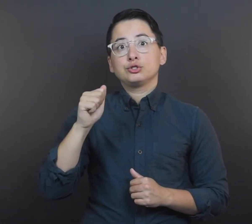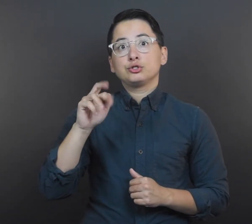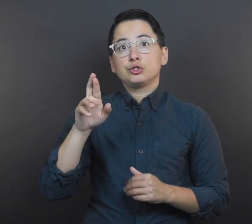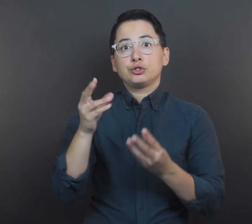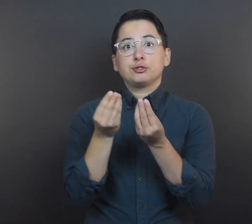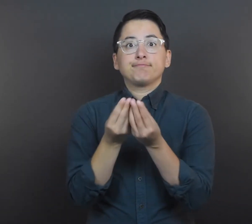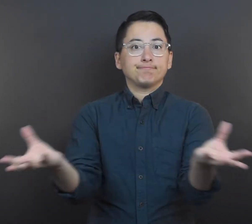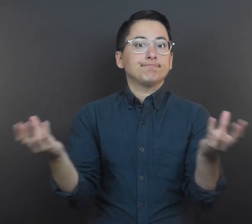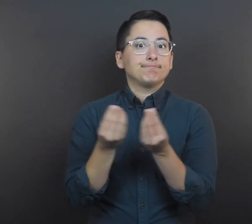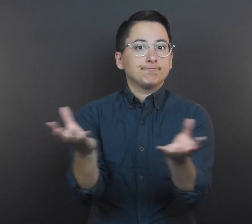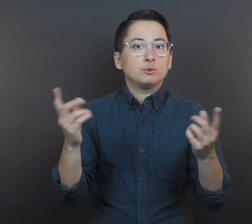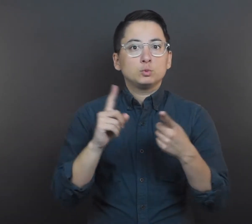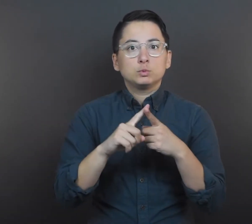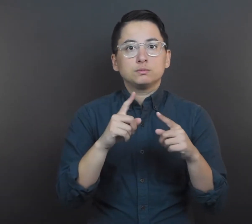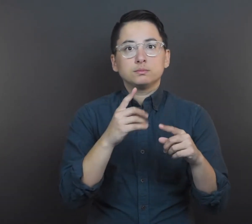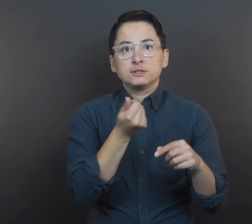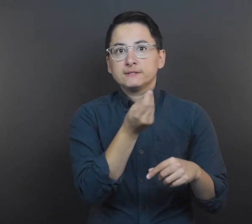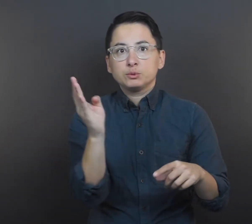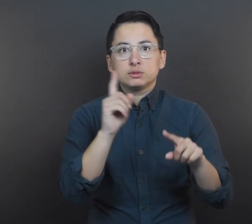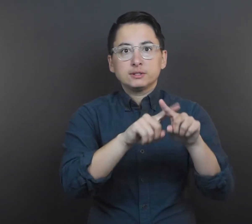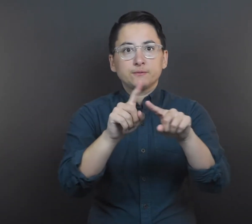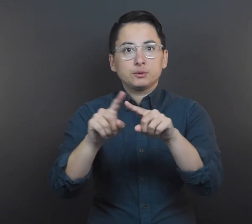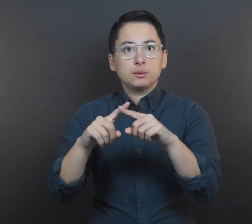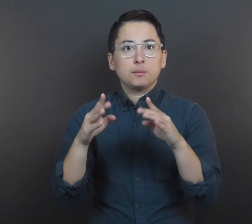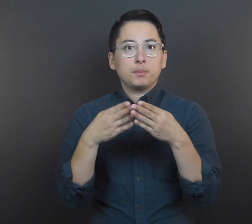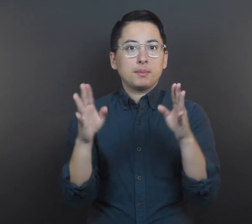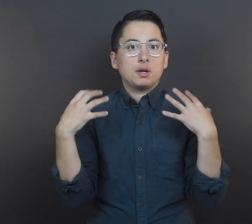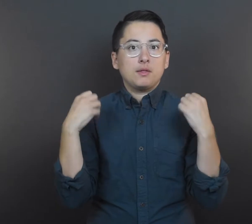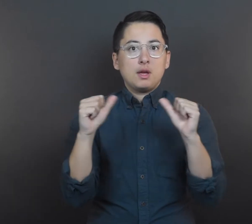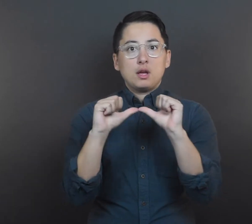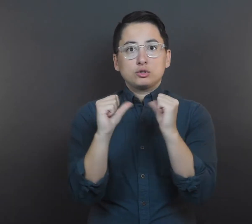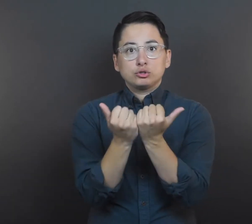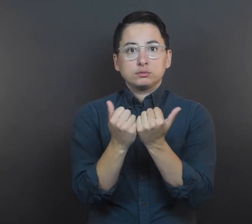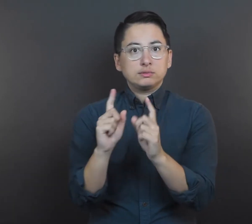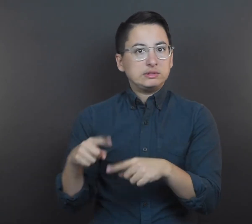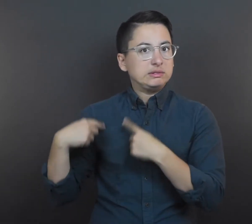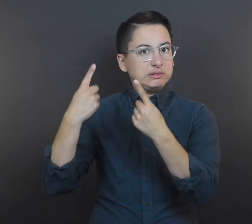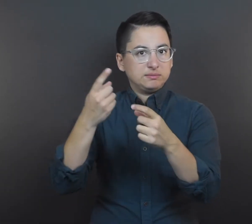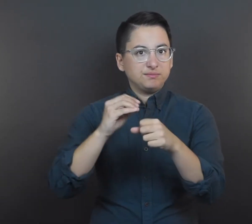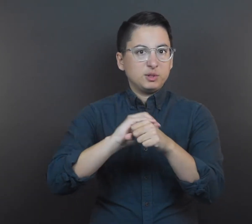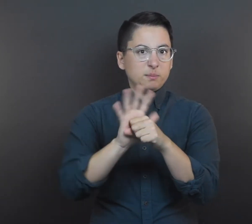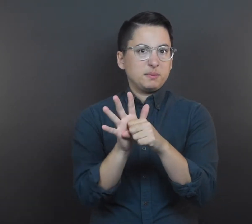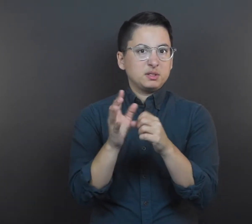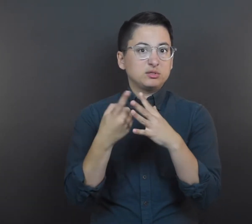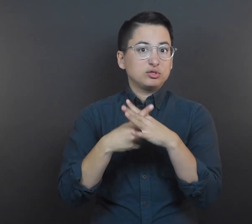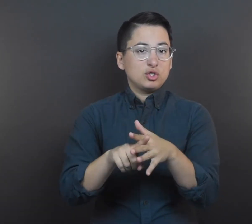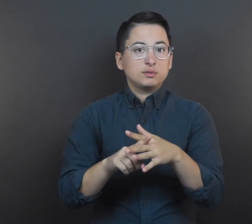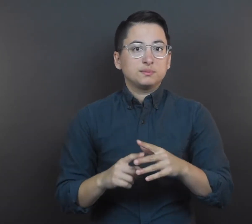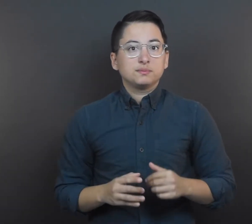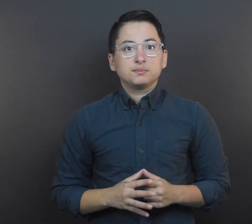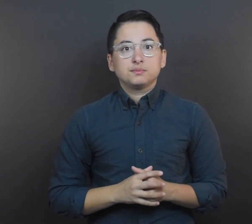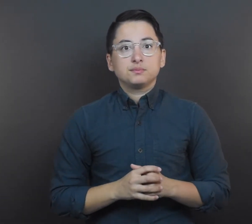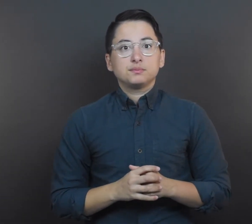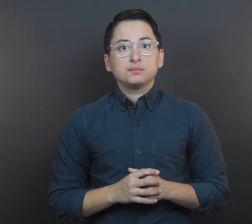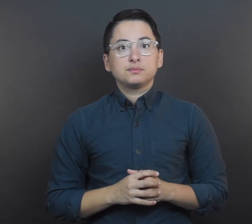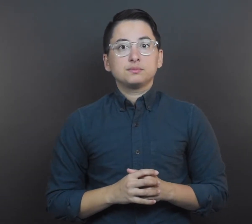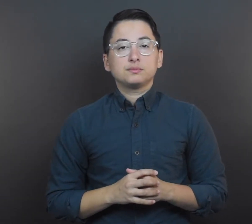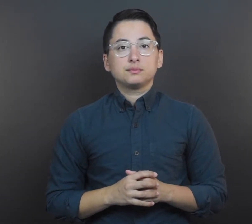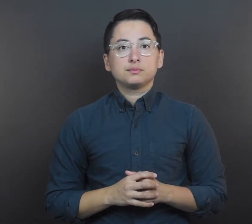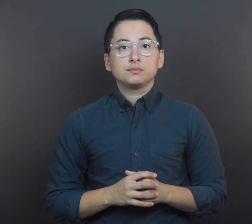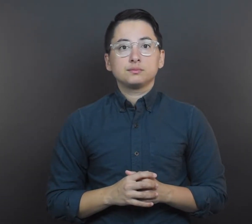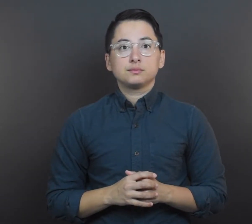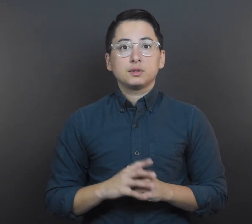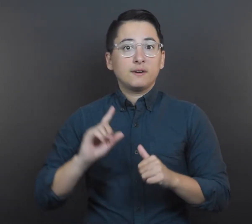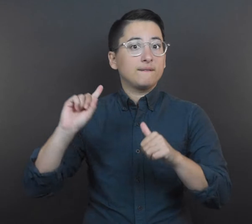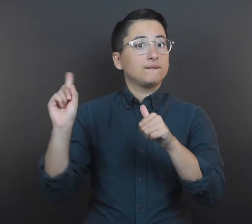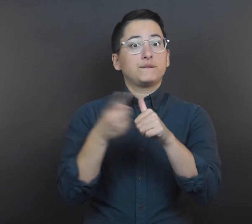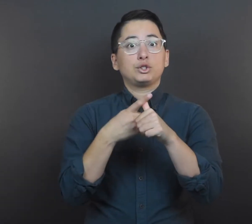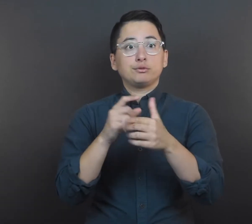several other public health agencies since the COVID-19 outbreak began.